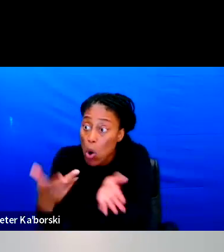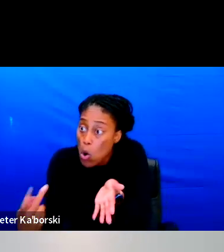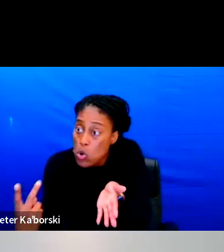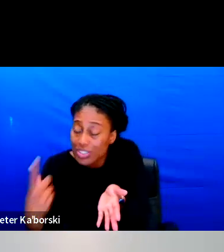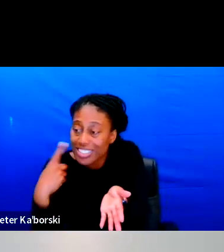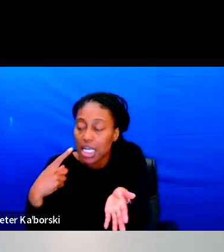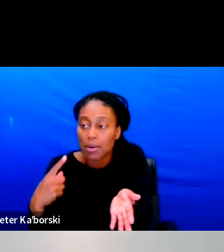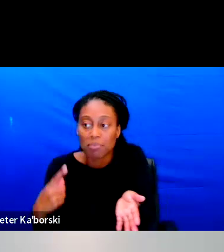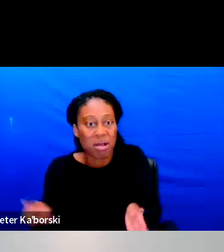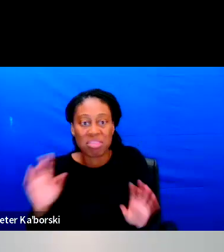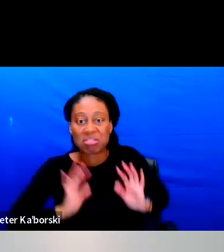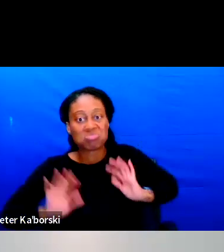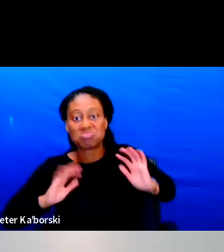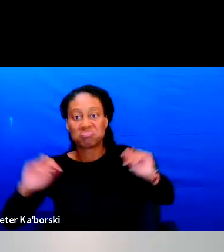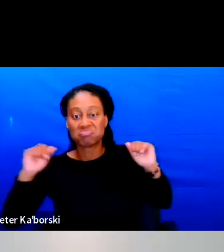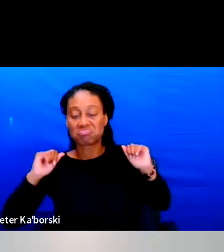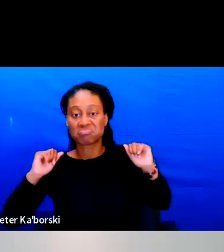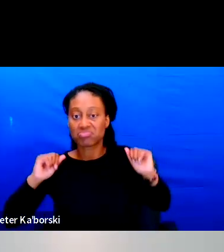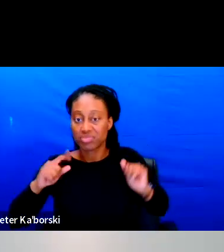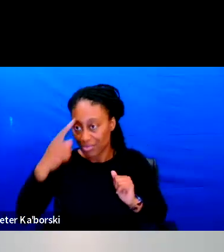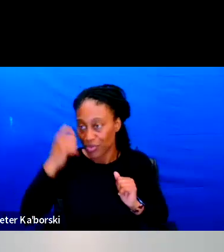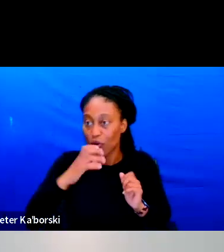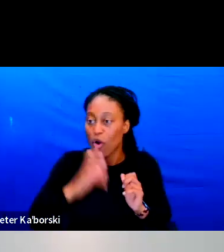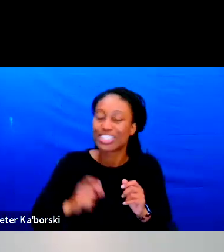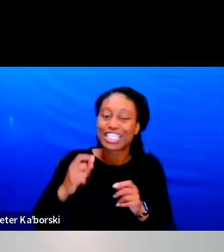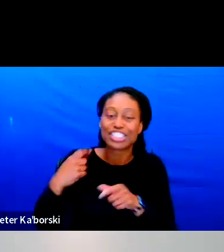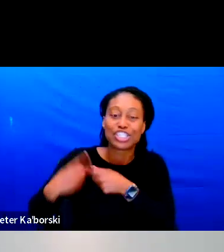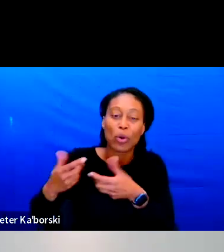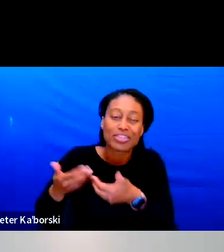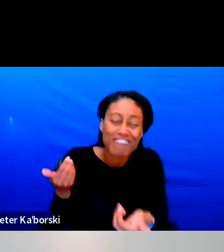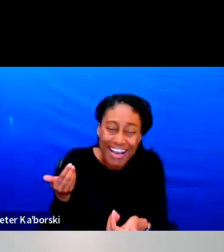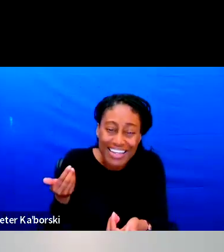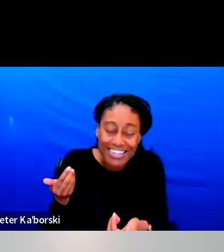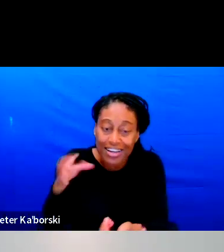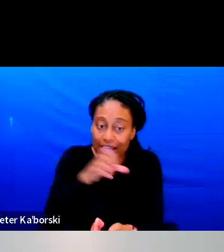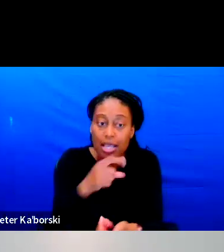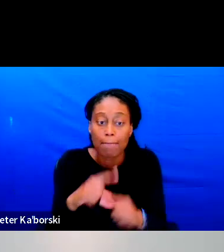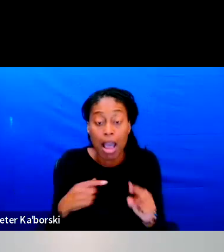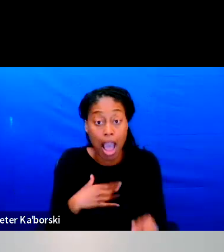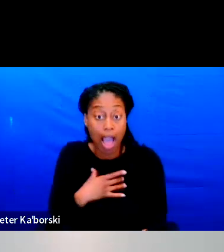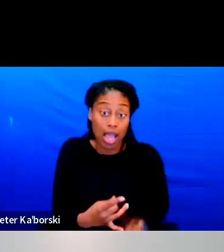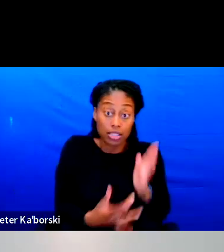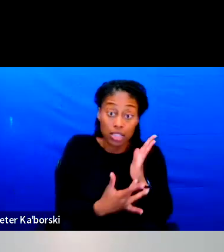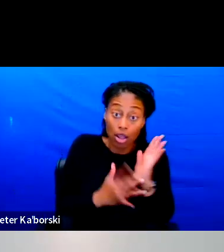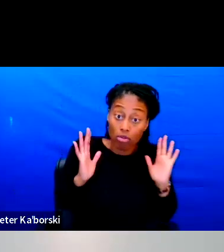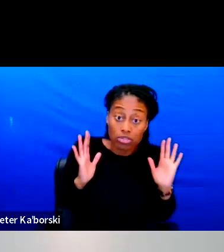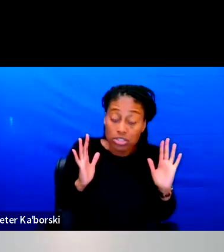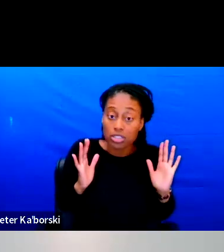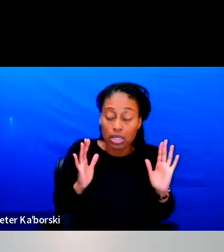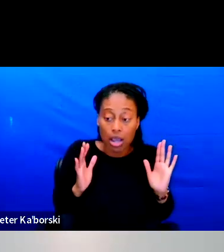Selina Butcher: yeah, it's a challenge. Generational divide, maybe. But I like all the technology that's Selina Butcher: being brought on is